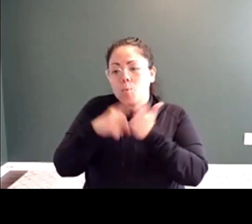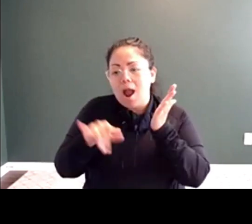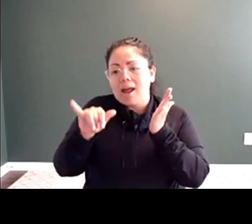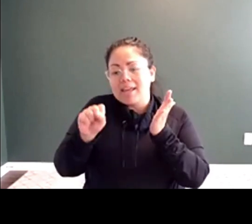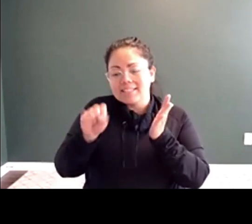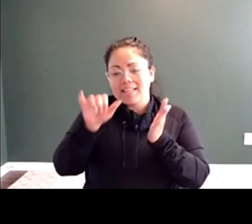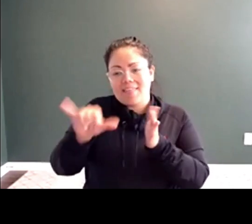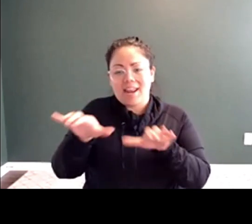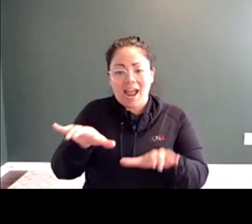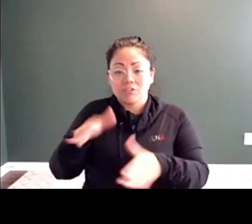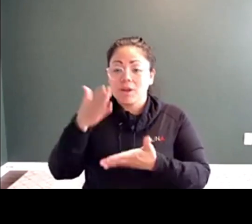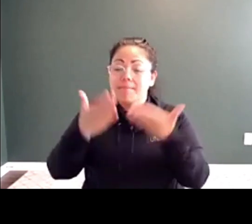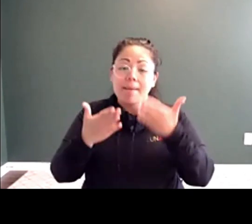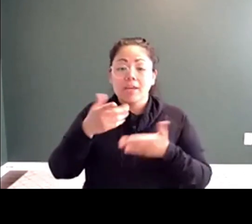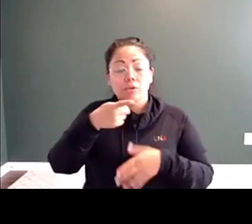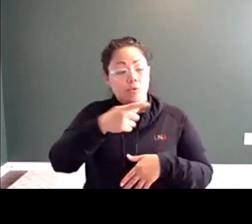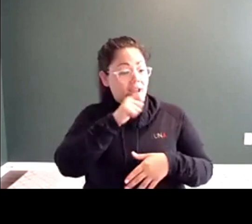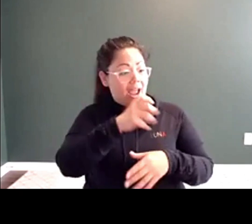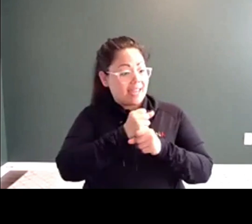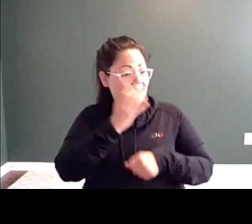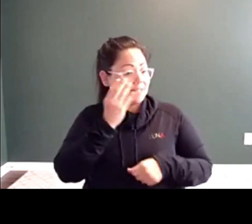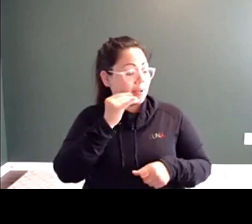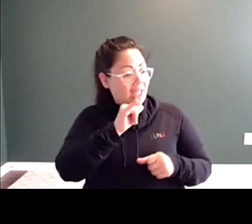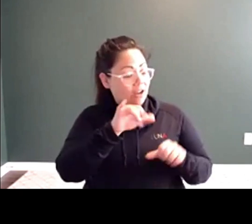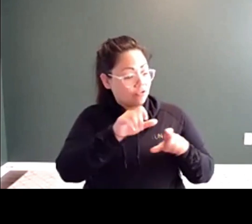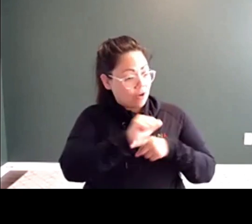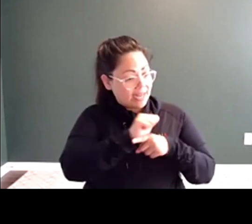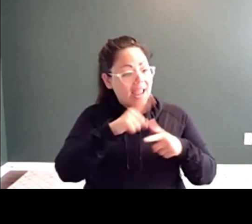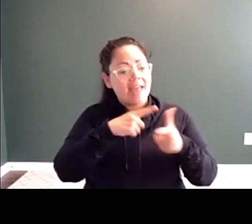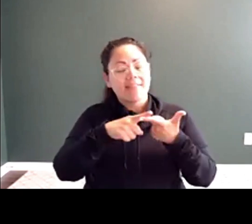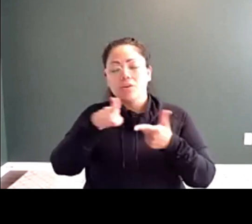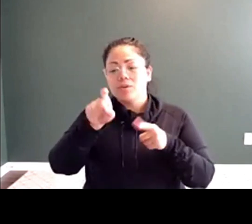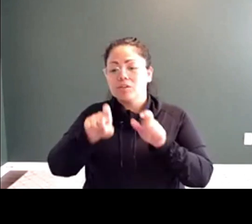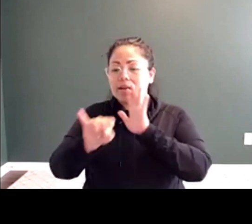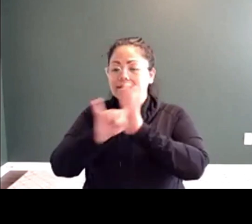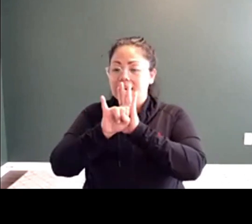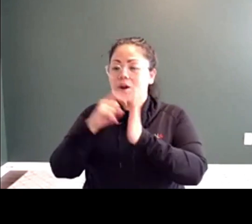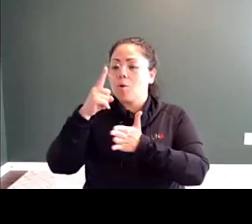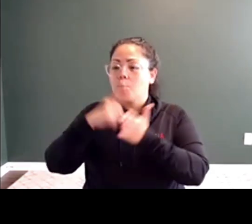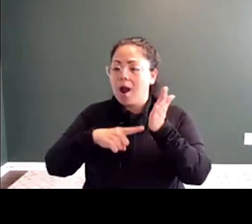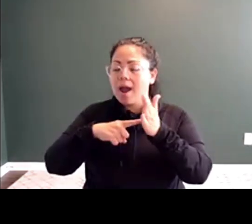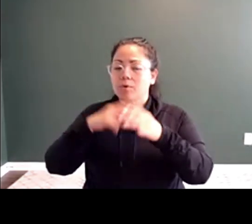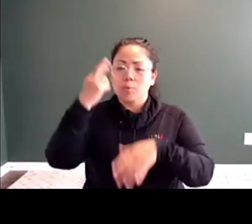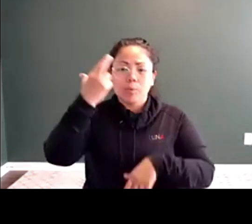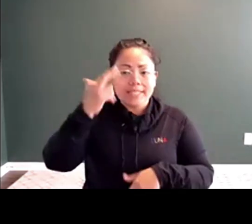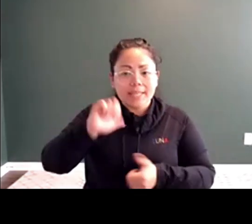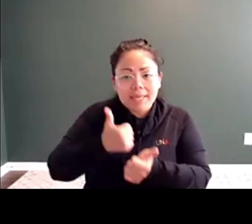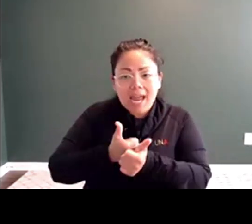in this case, maybe not given the training, and then you need to be able to identify, well, what was the basis? You know, why was this training